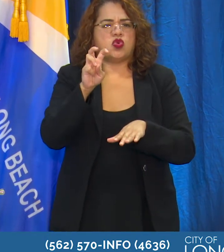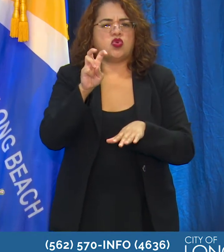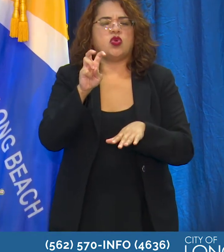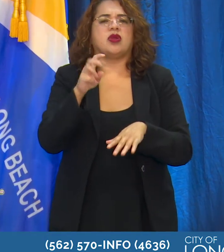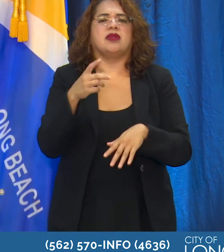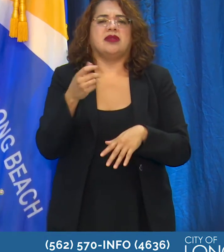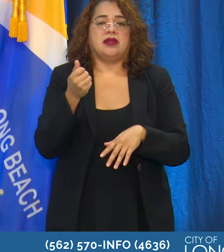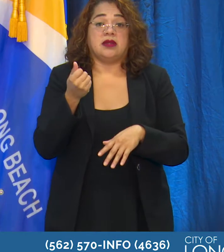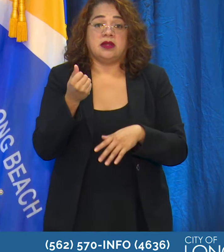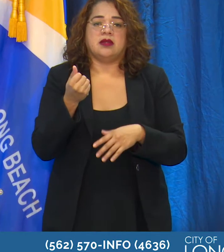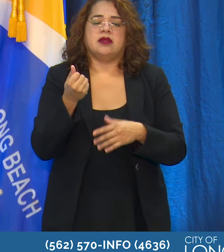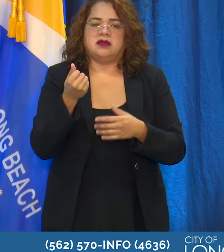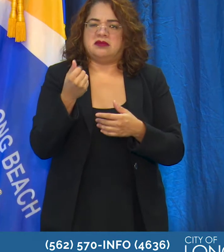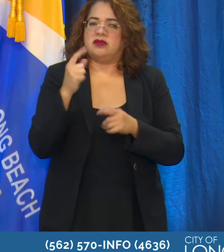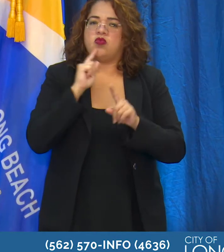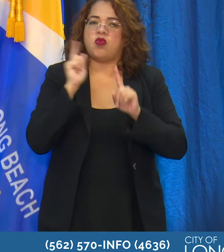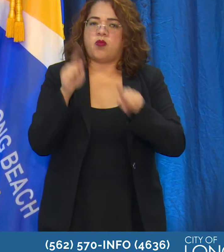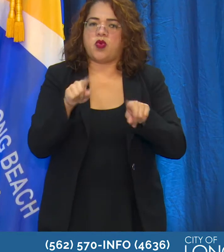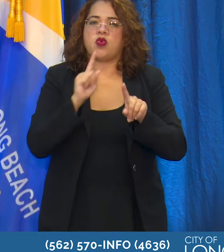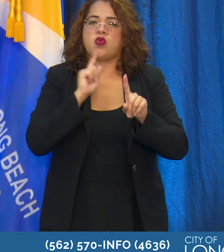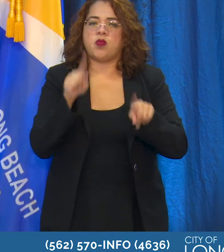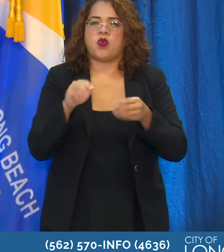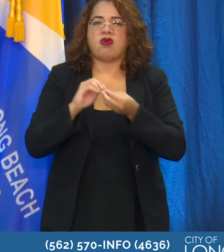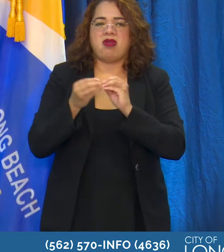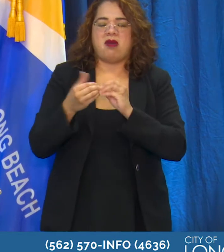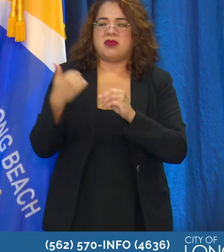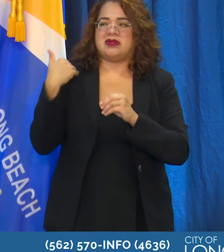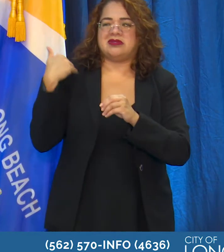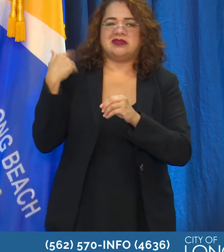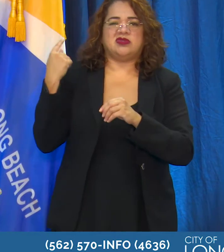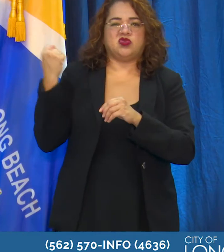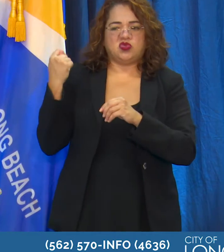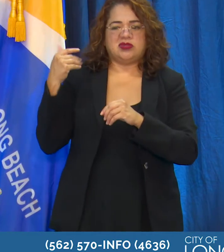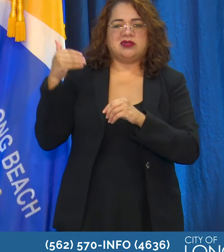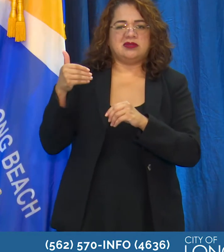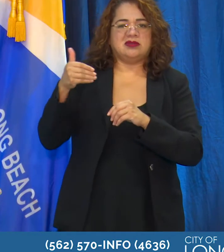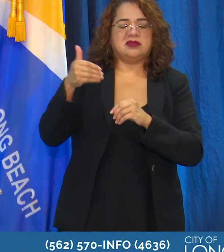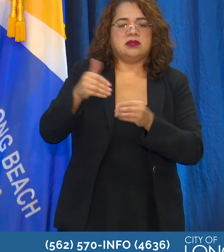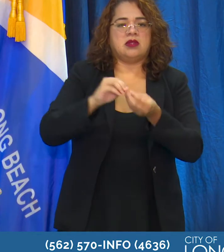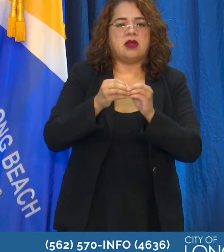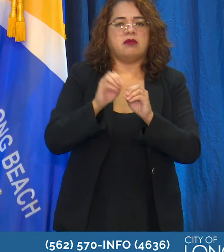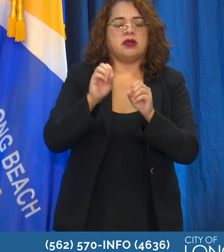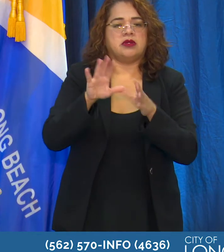Can you just talk a little bit about, you know, that trend and whether deaths may be